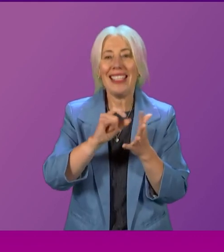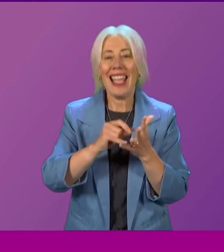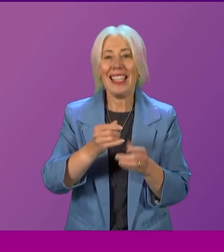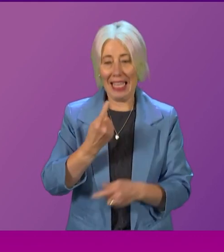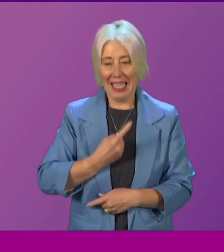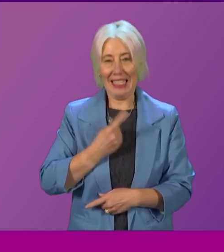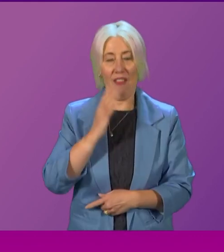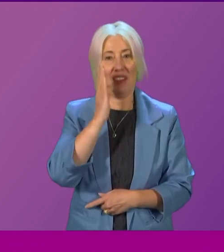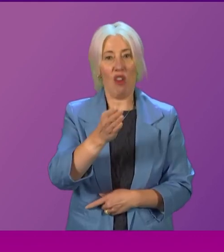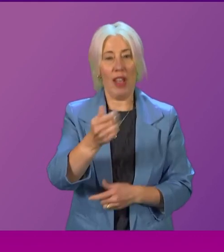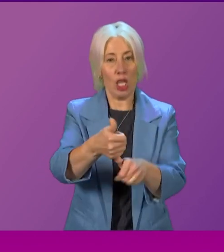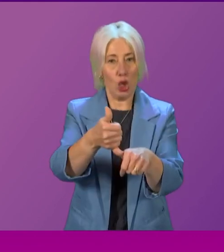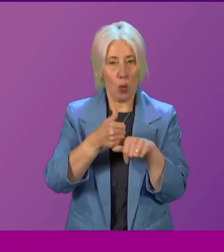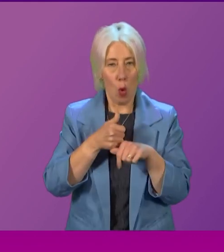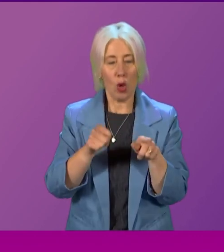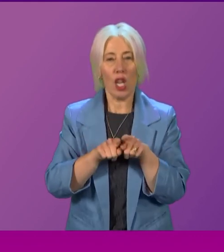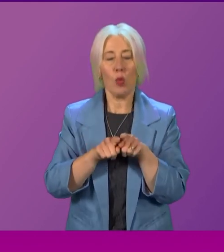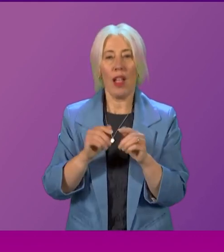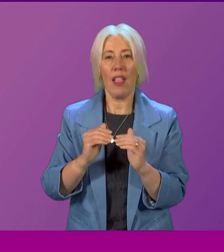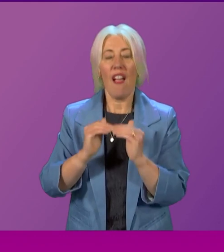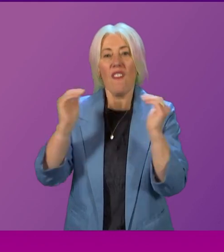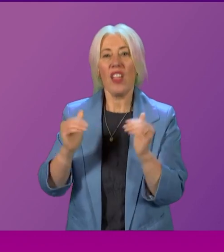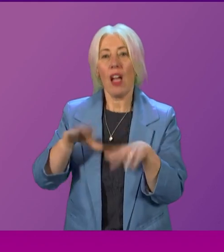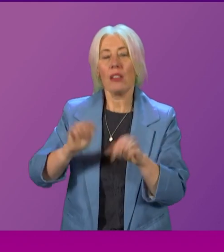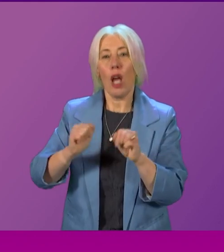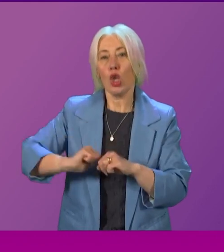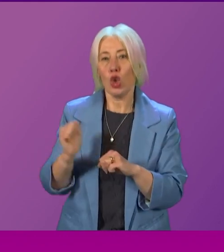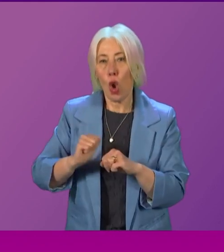We have also seen Fair Start Scotland helping more than 9,000 people into employment and